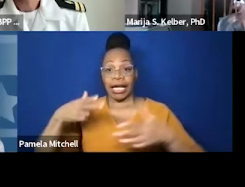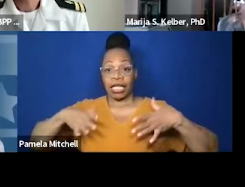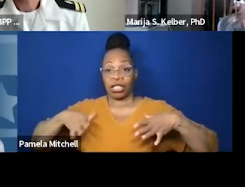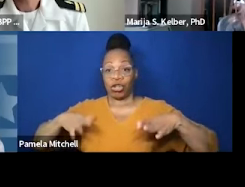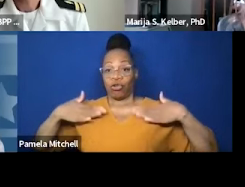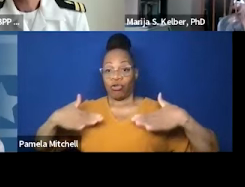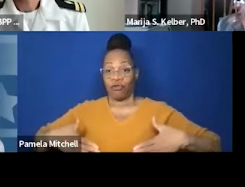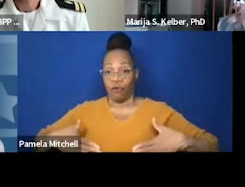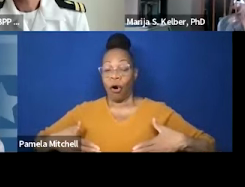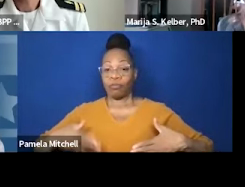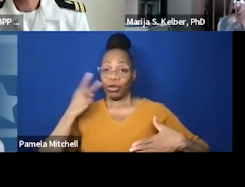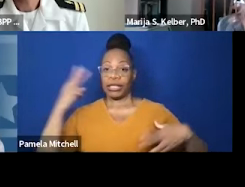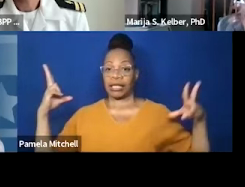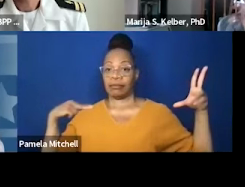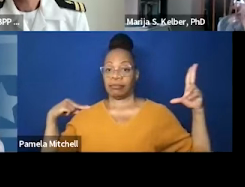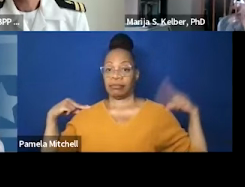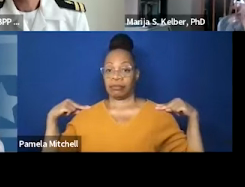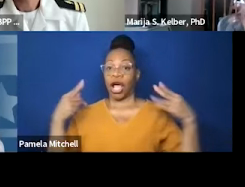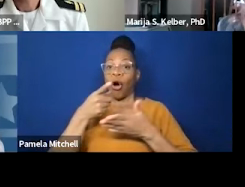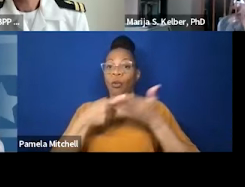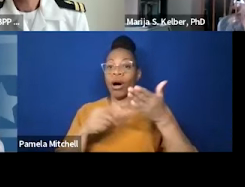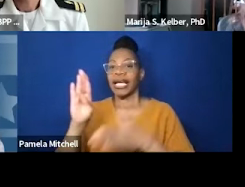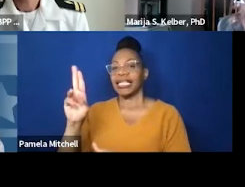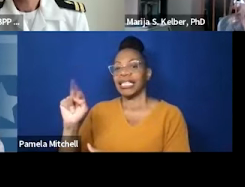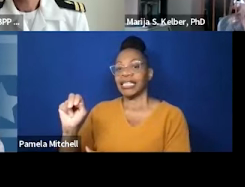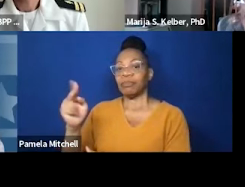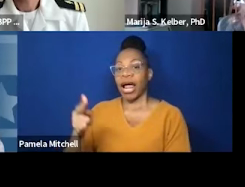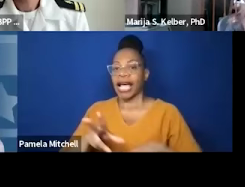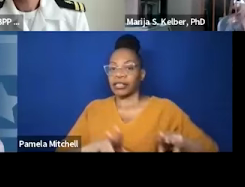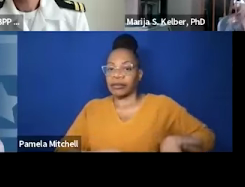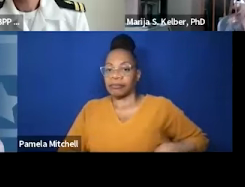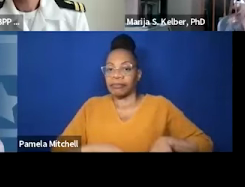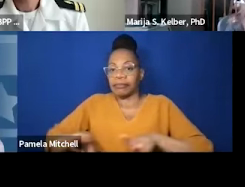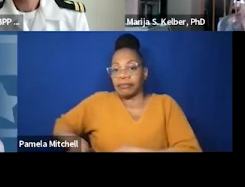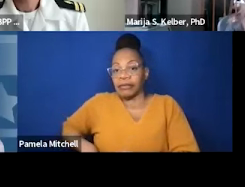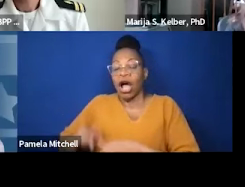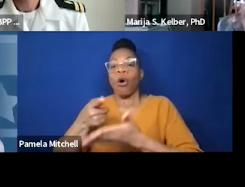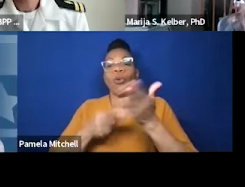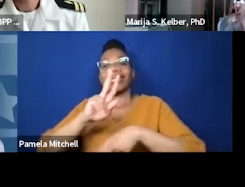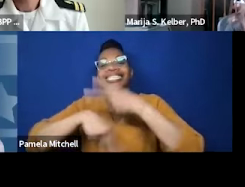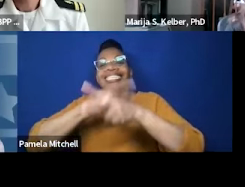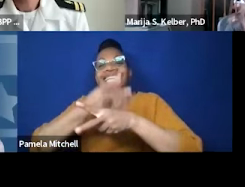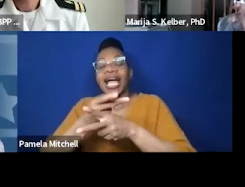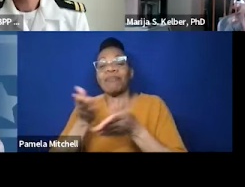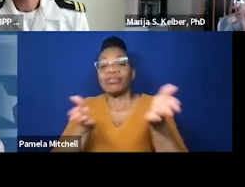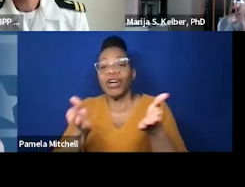You can tell by his uniform what his branch of service is, what type of service, what his rank is, whether he is officer, enlisted.